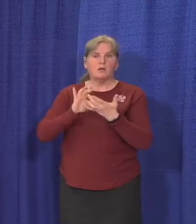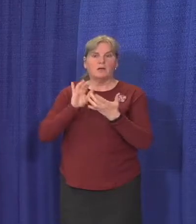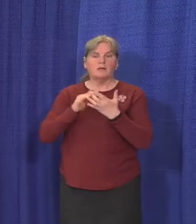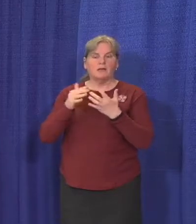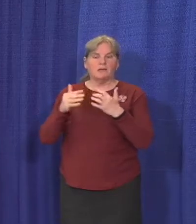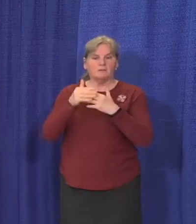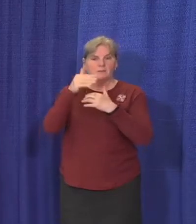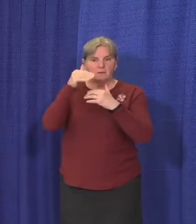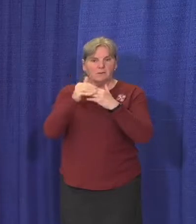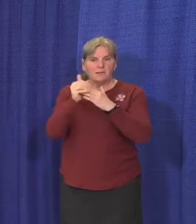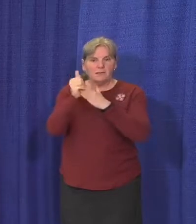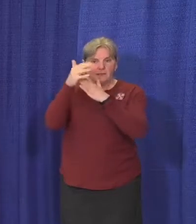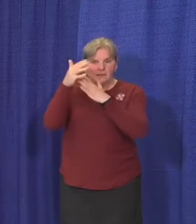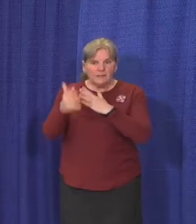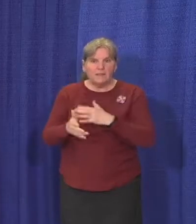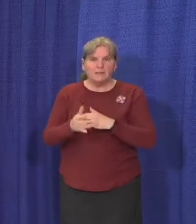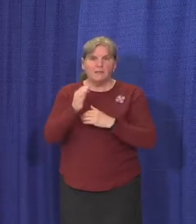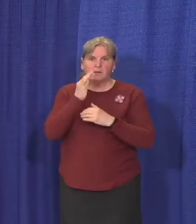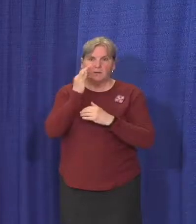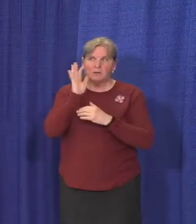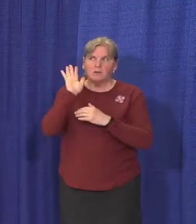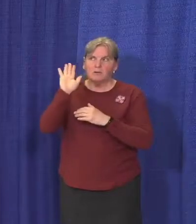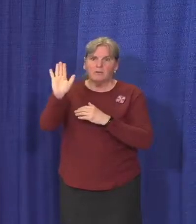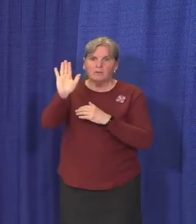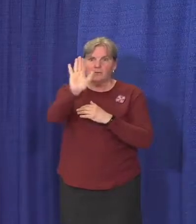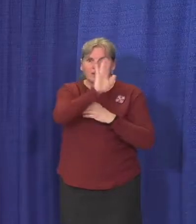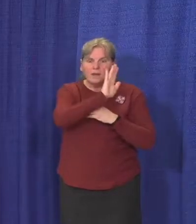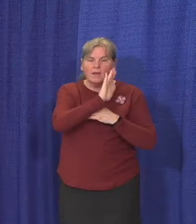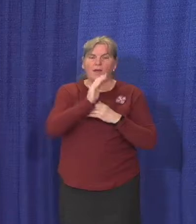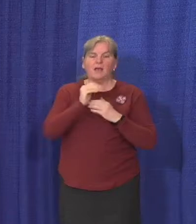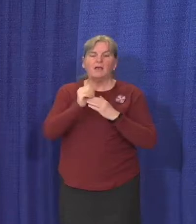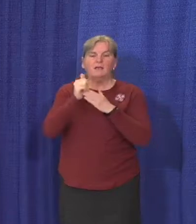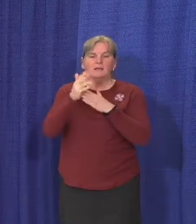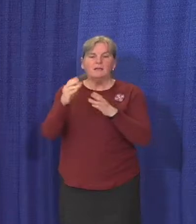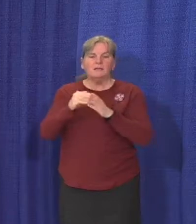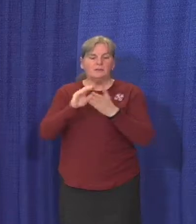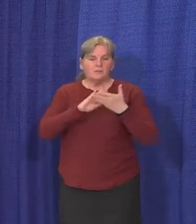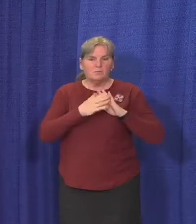regularly in touch with first Nations chief and Council as